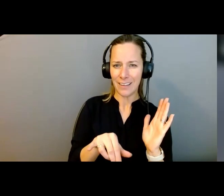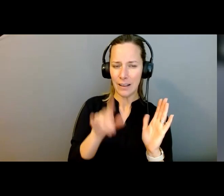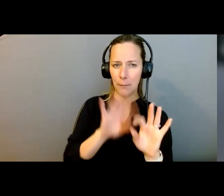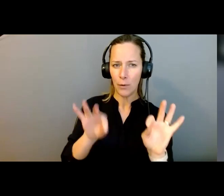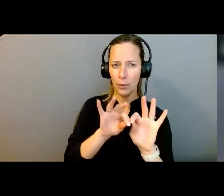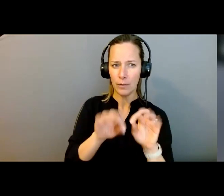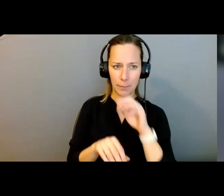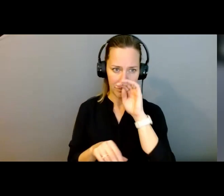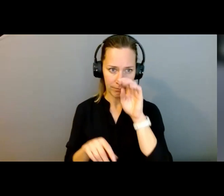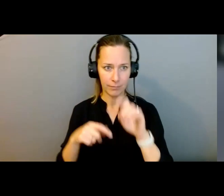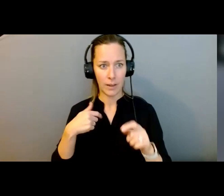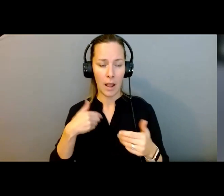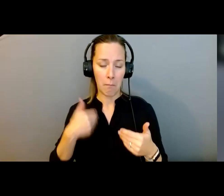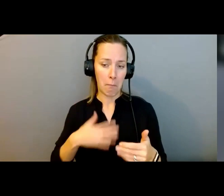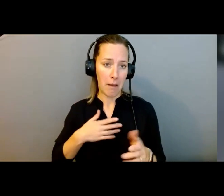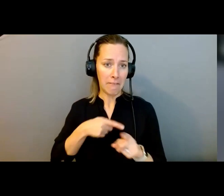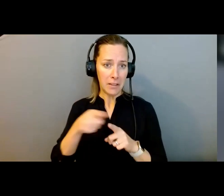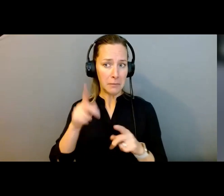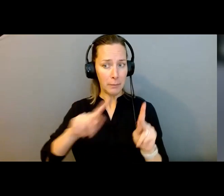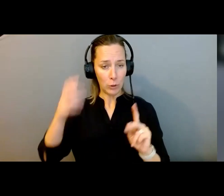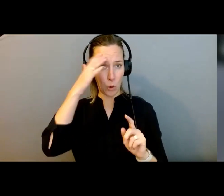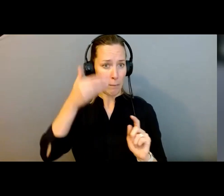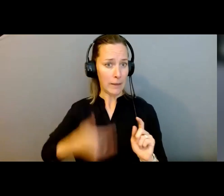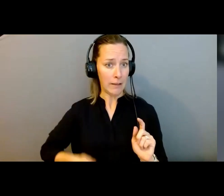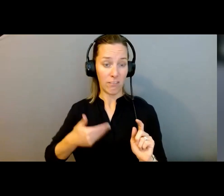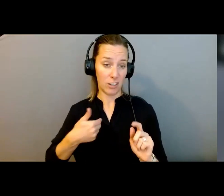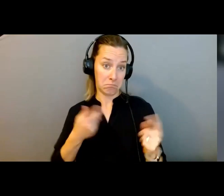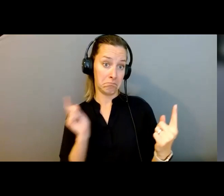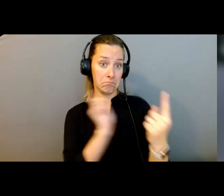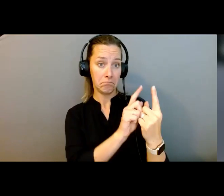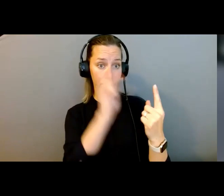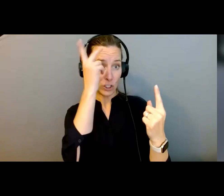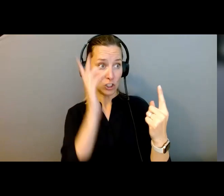I'm well-known in my field for approaching politicians and holding them accountable.